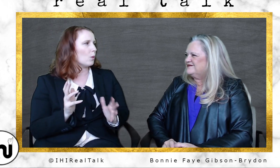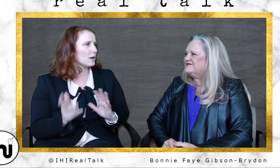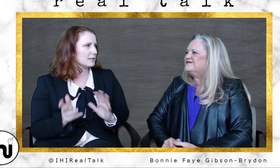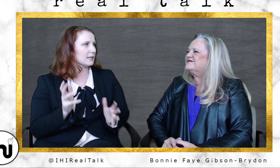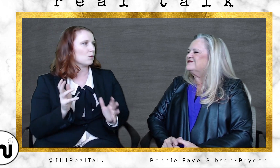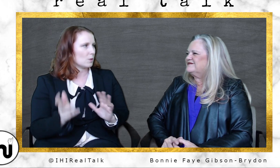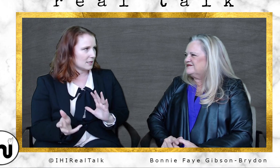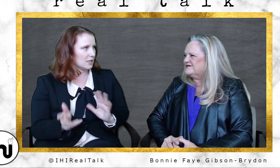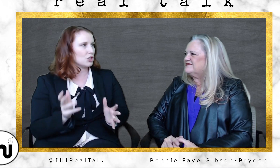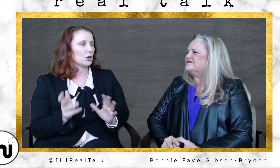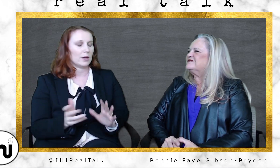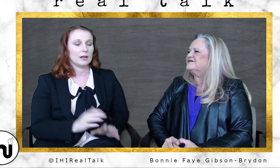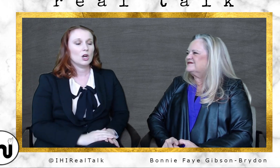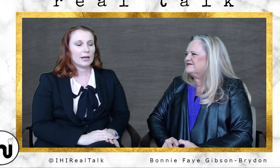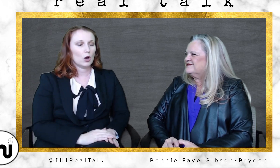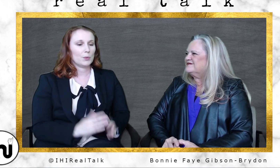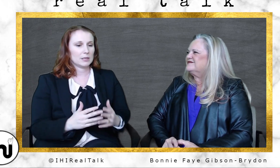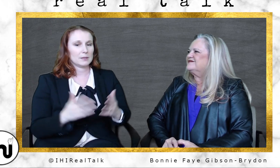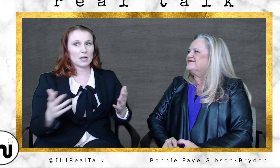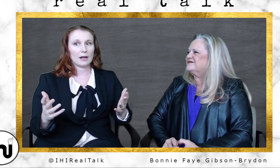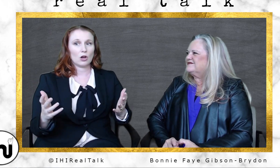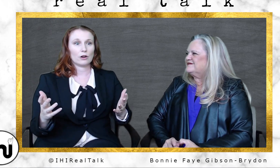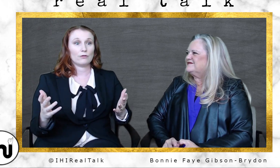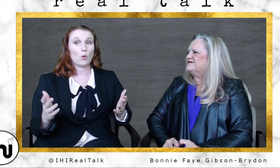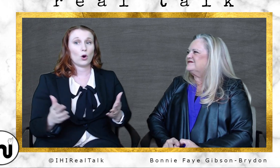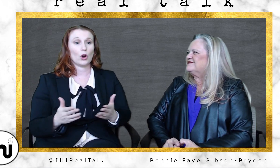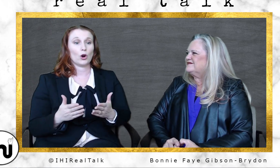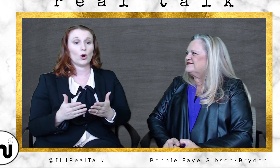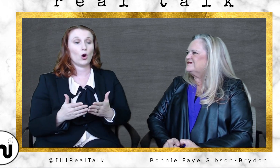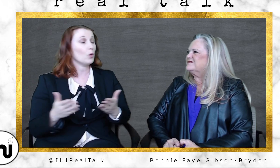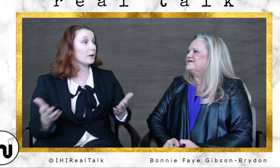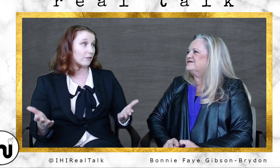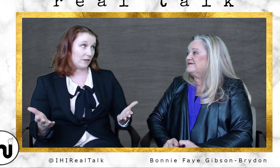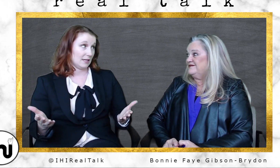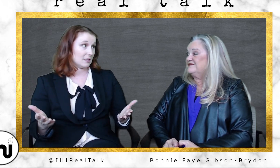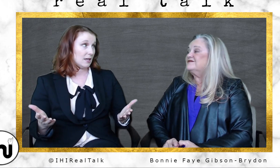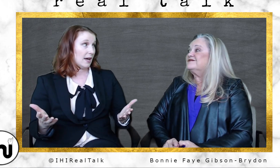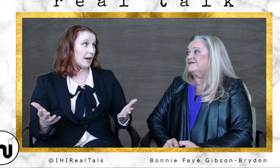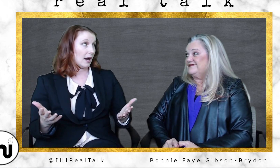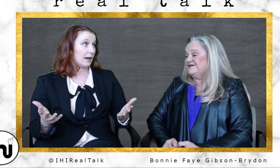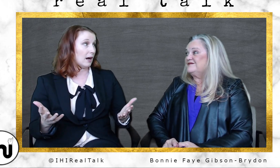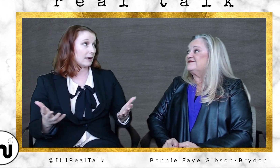was it? What was the issue?" And it opened up a dialogue for open feeds. And I gave